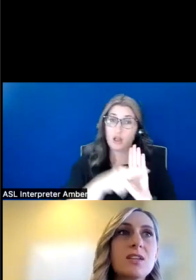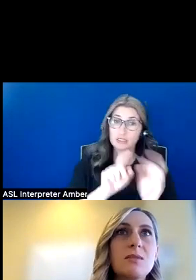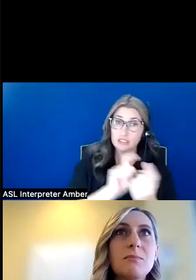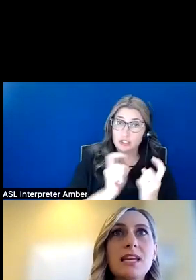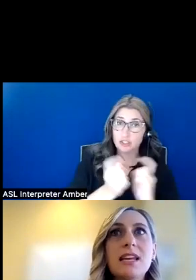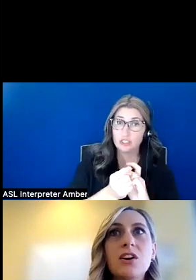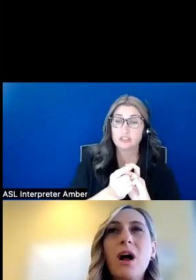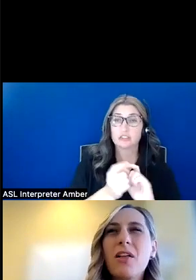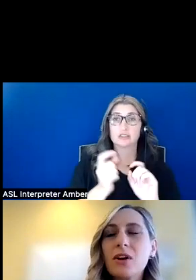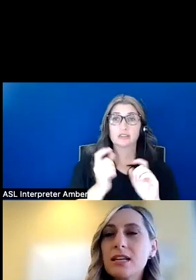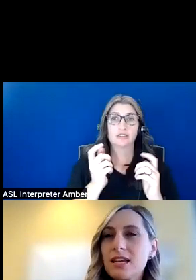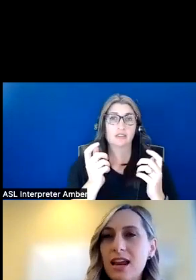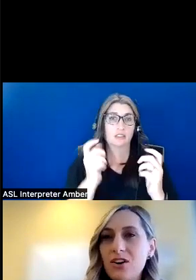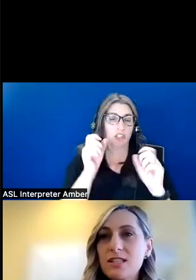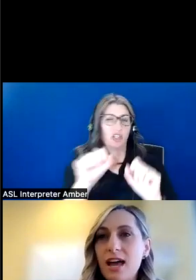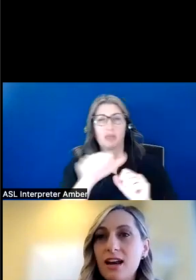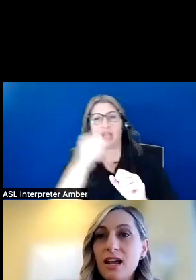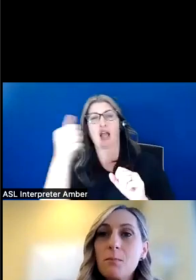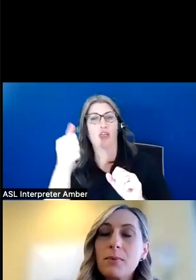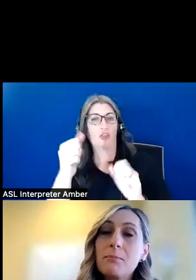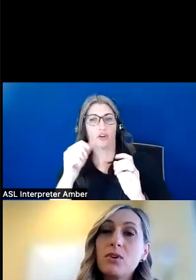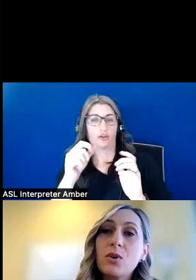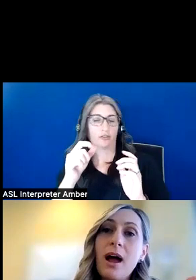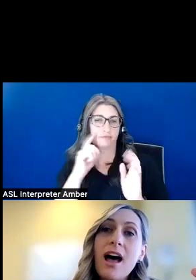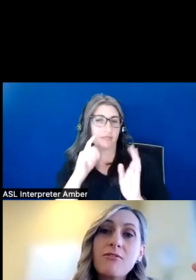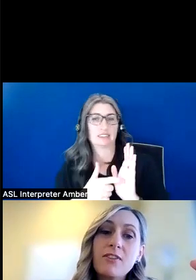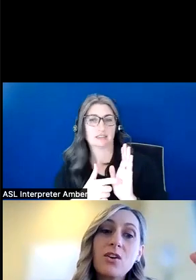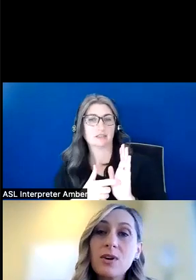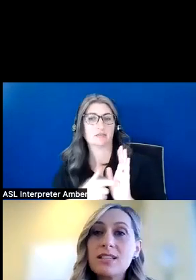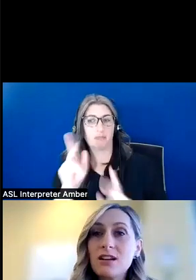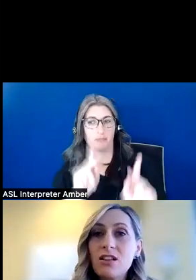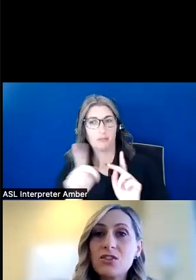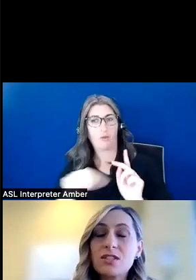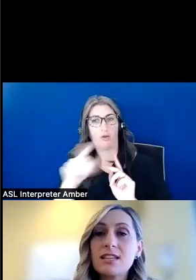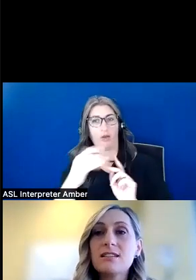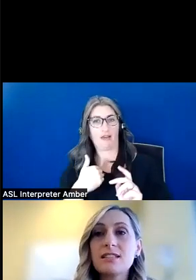These could be other indicators that people who have increased knowledge or skills in